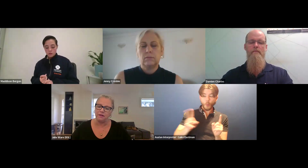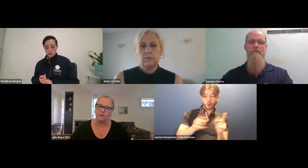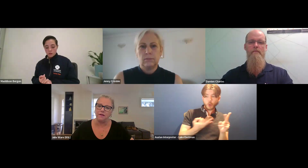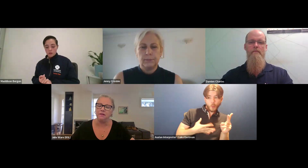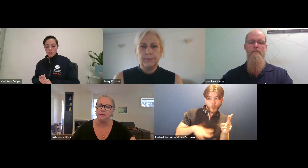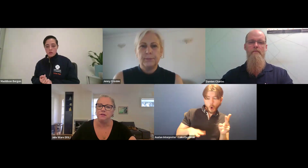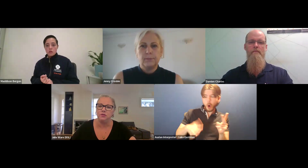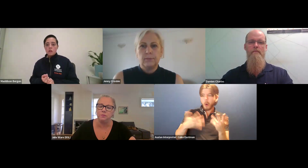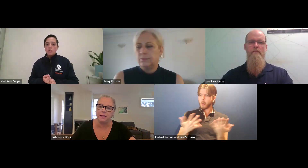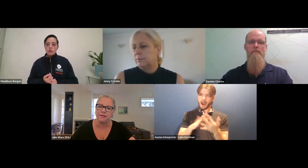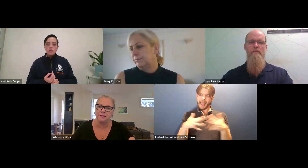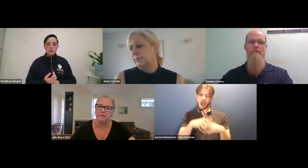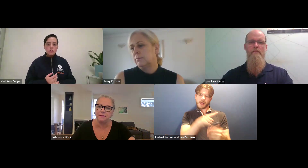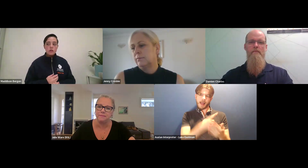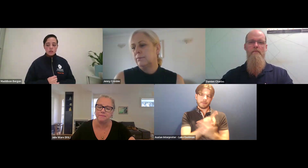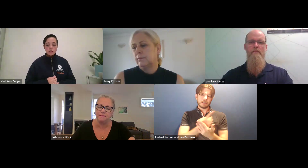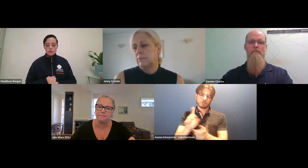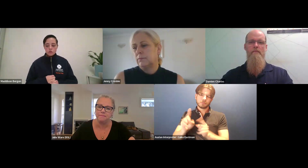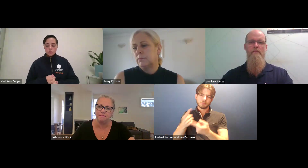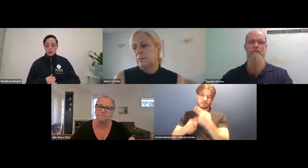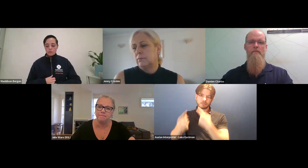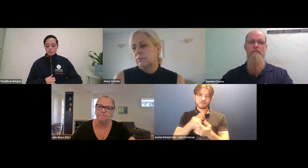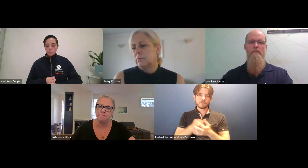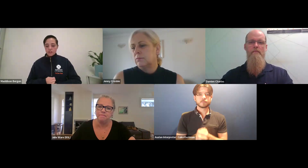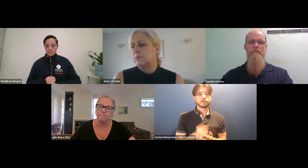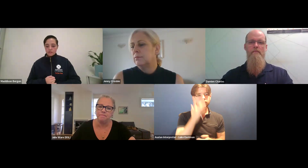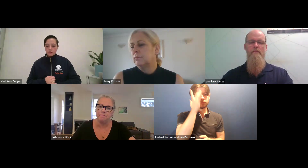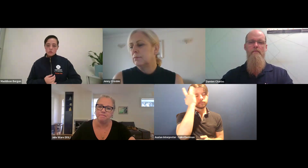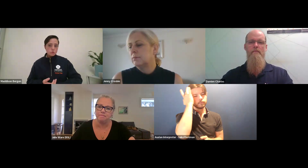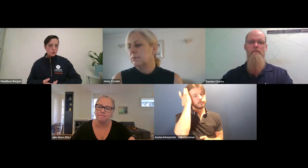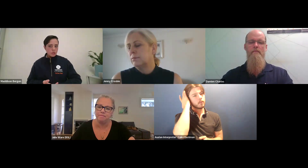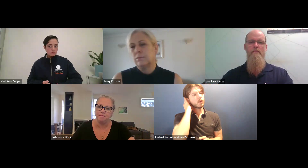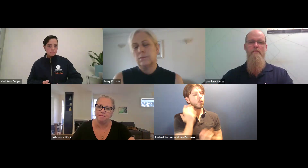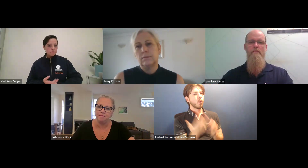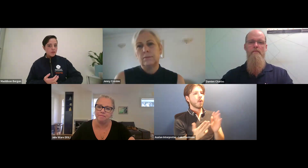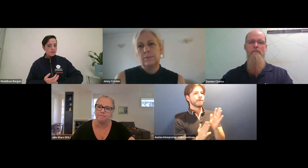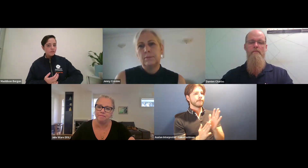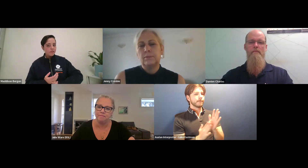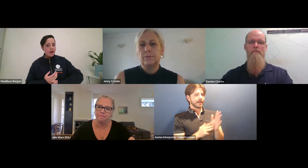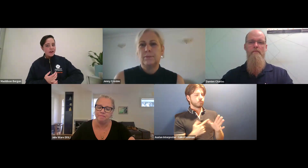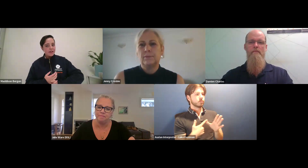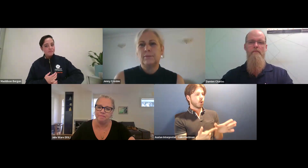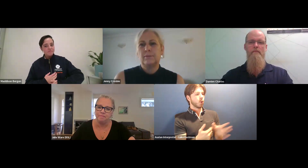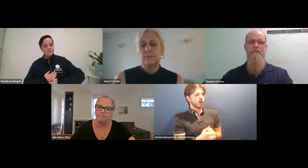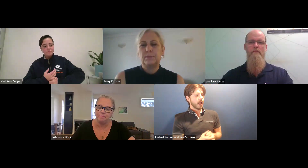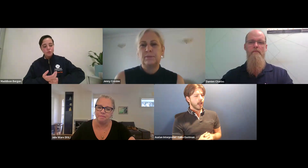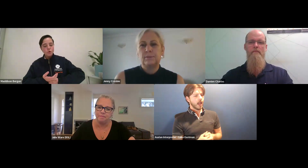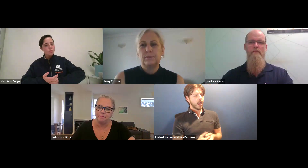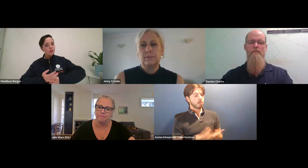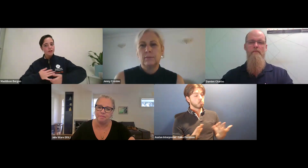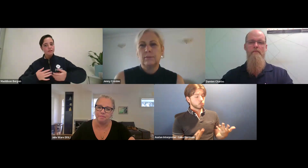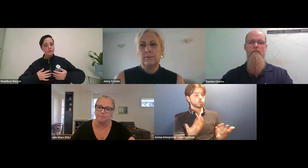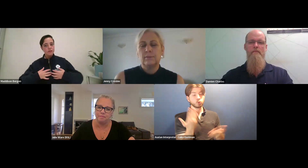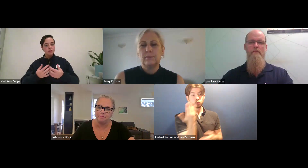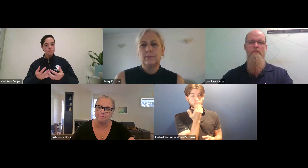kind of thing that took place? So with